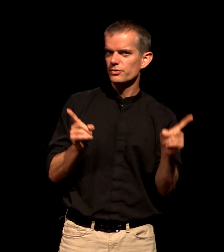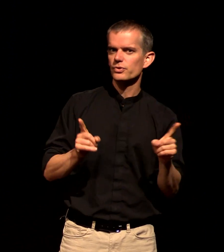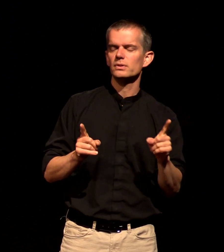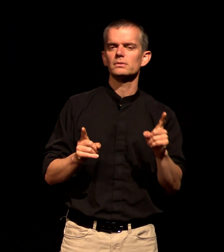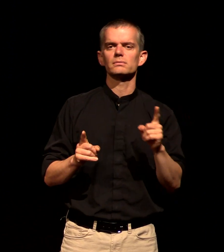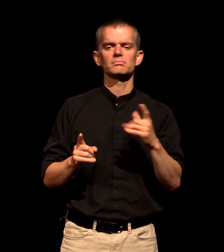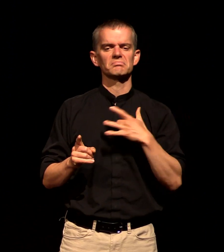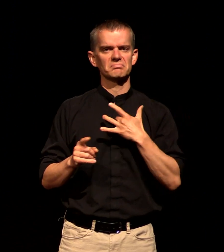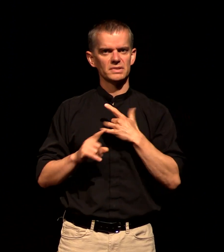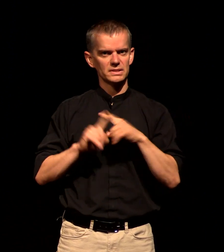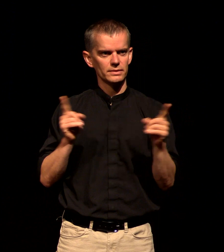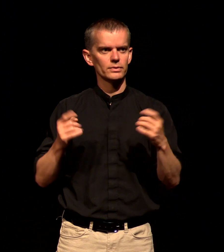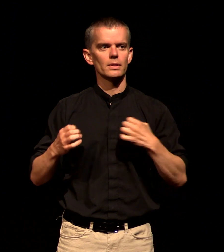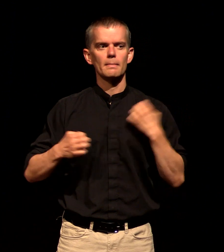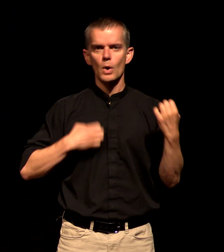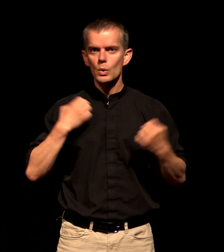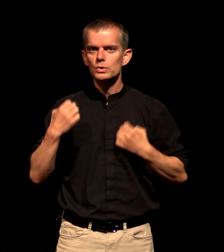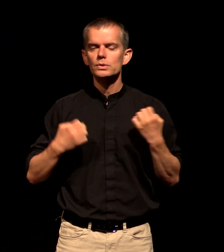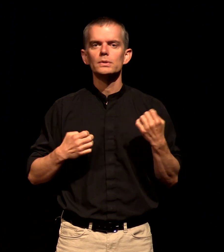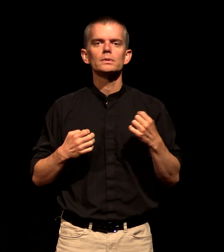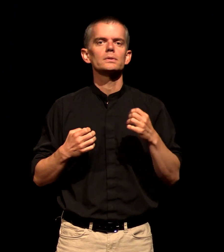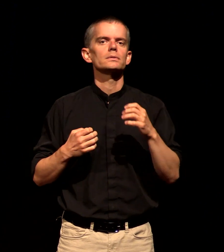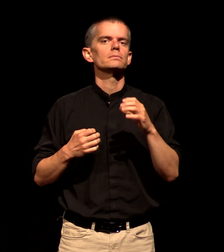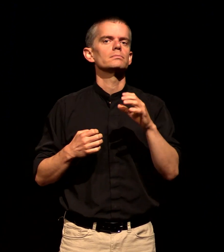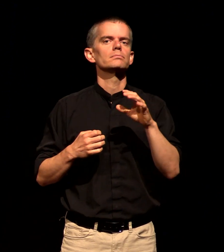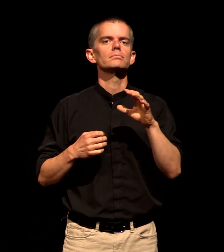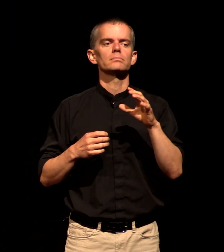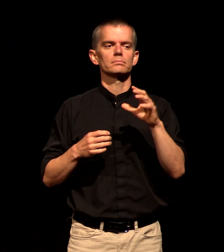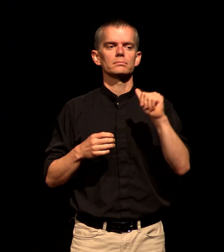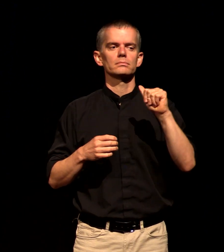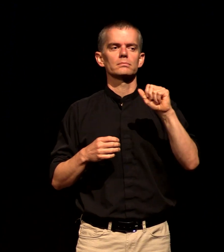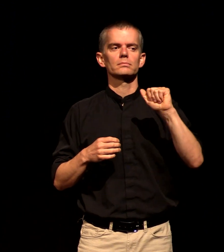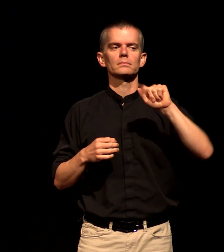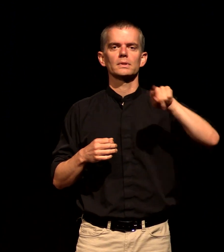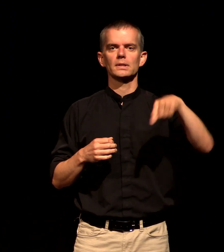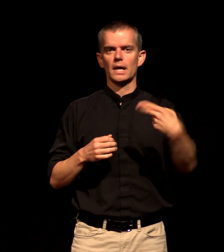interpret this shift as Asaph's attempt to quickly tidy and